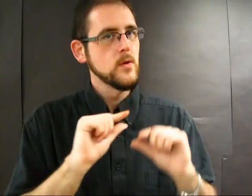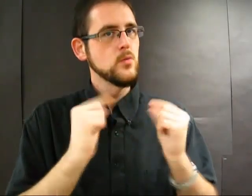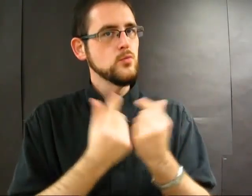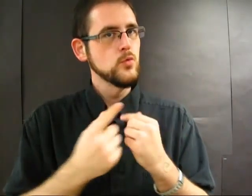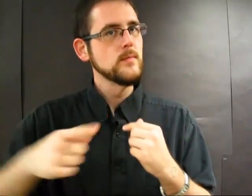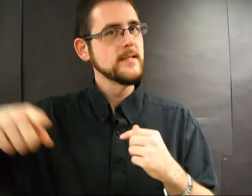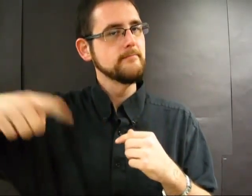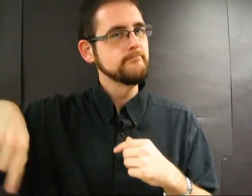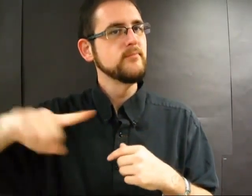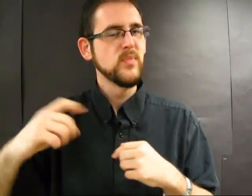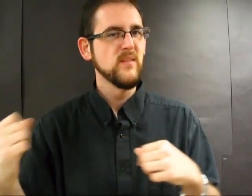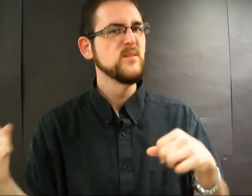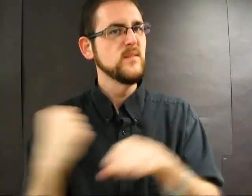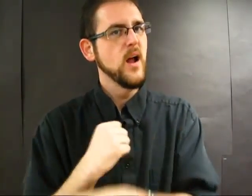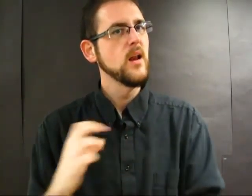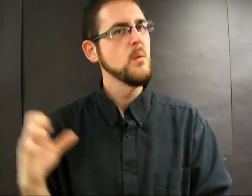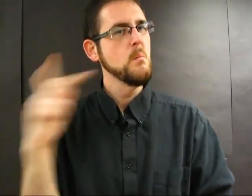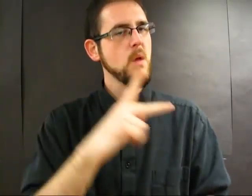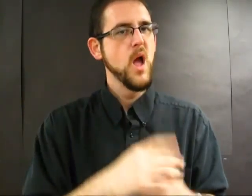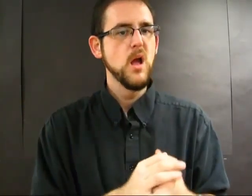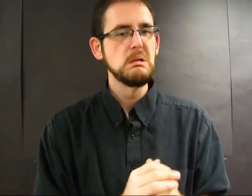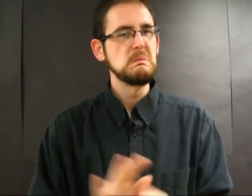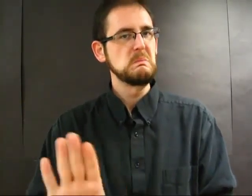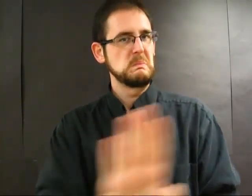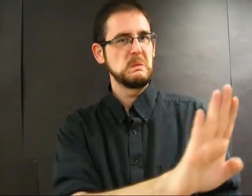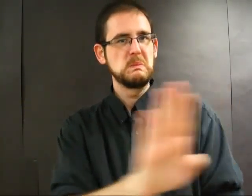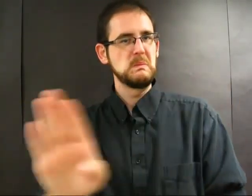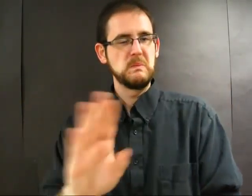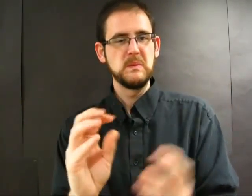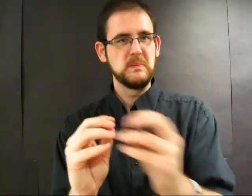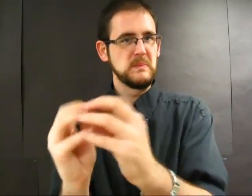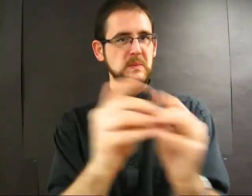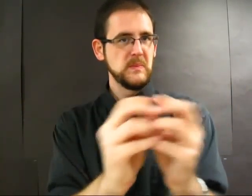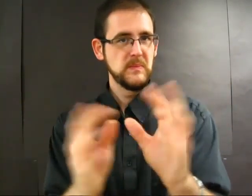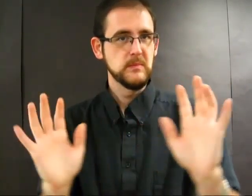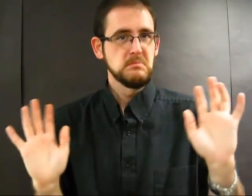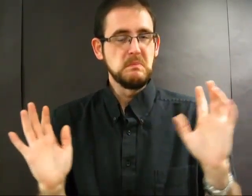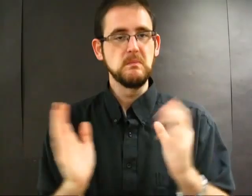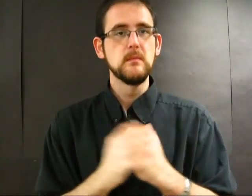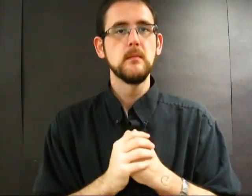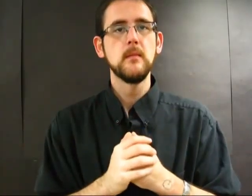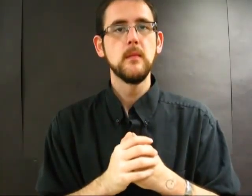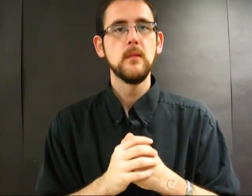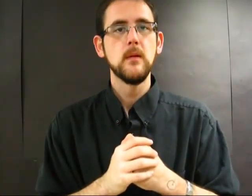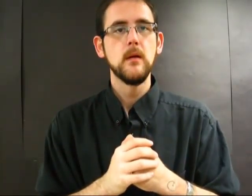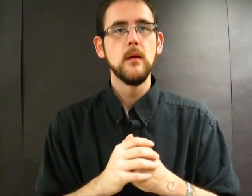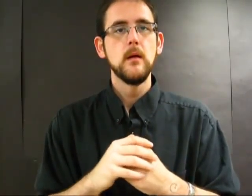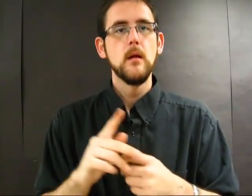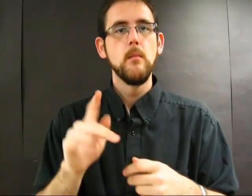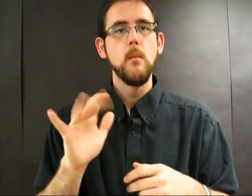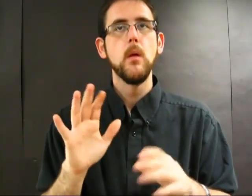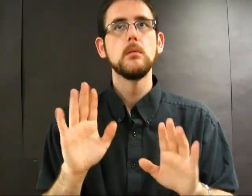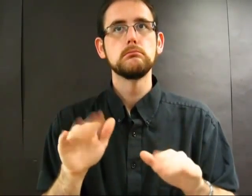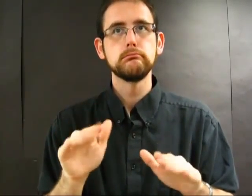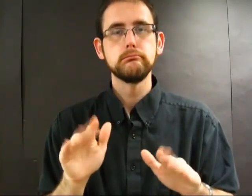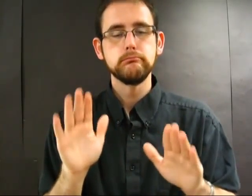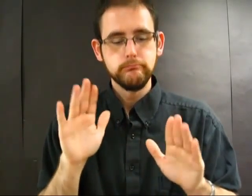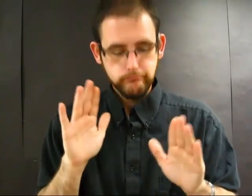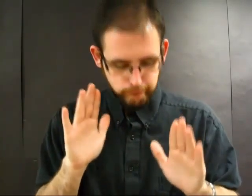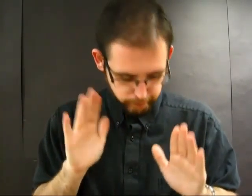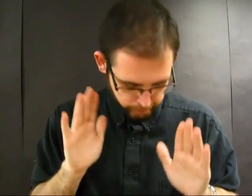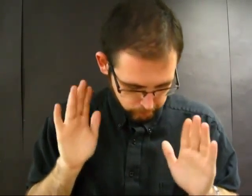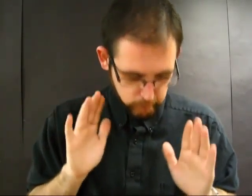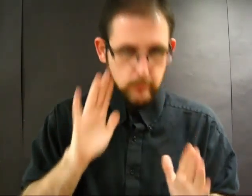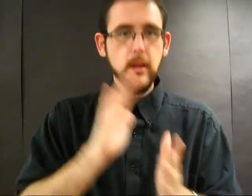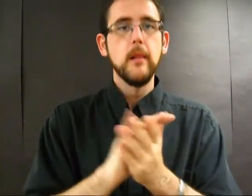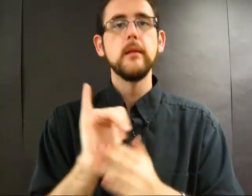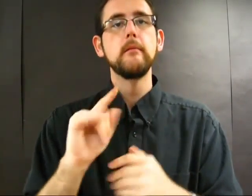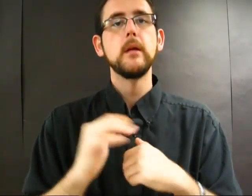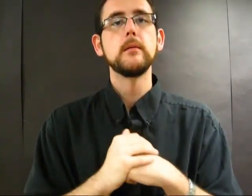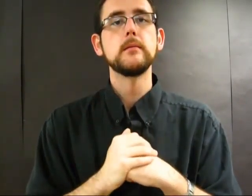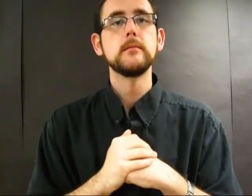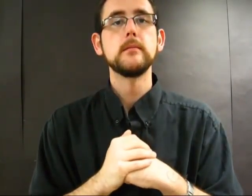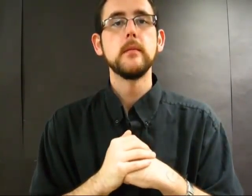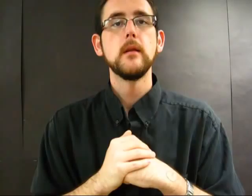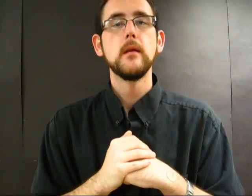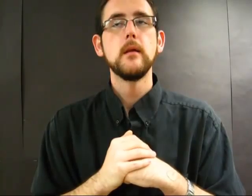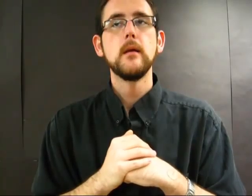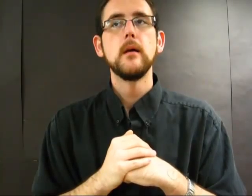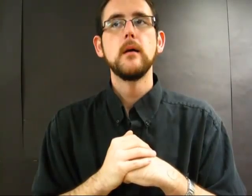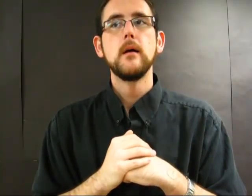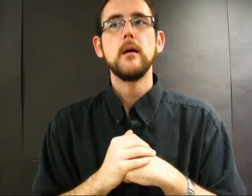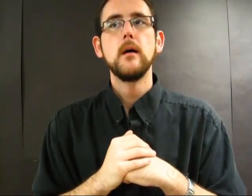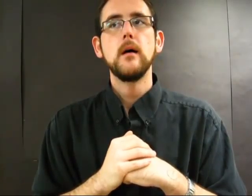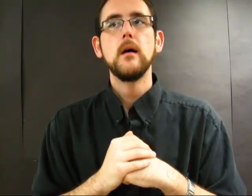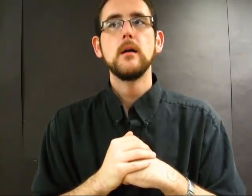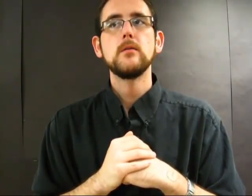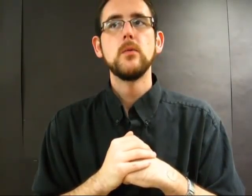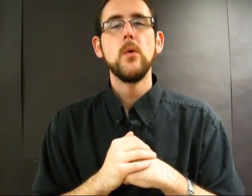that have decided to push back. It's all between them, and the public believes it.